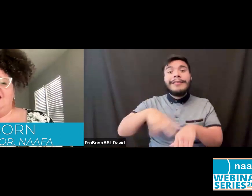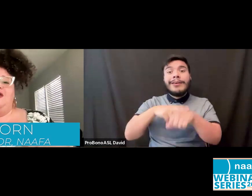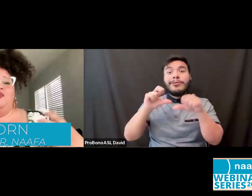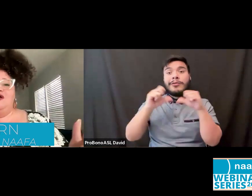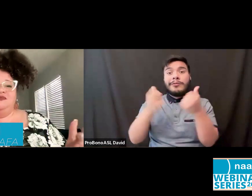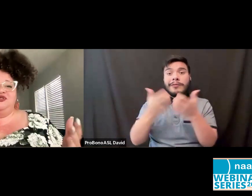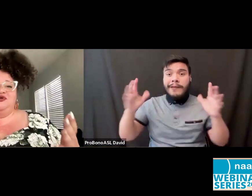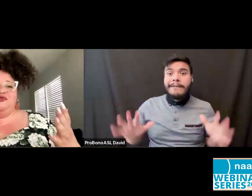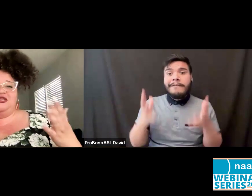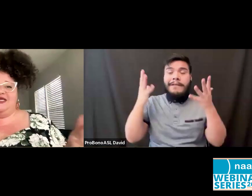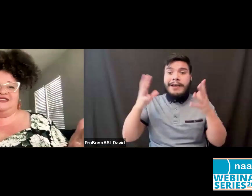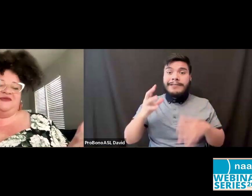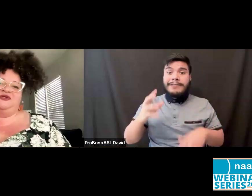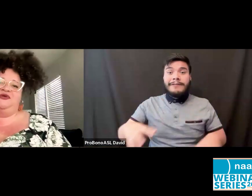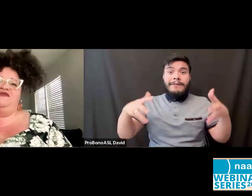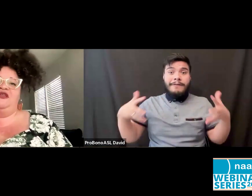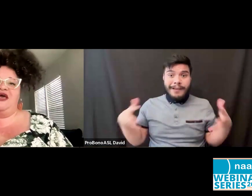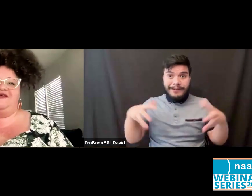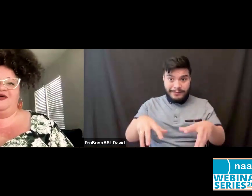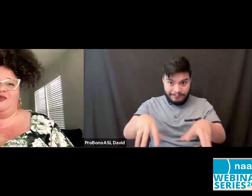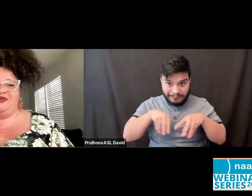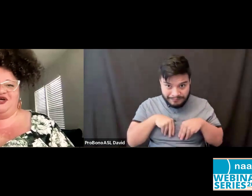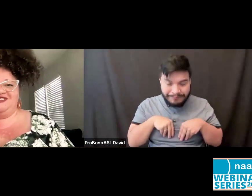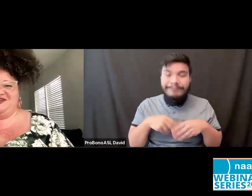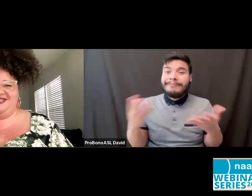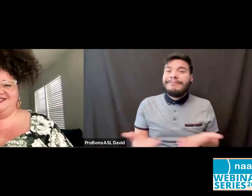And welcome to the latest episode of the NAAFA Webinar Series.